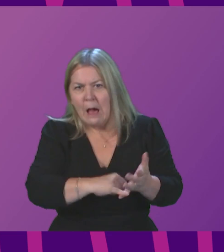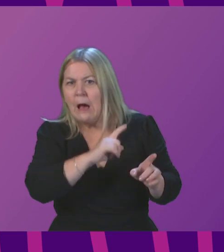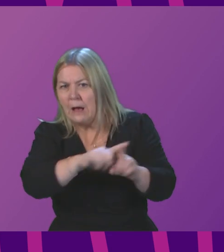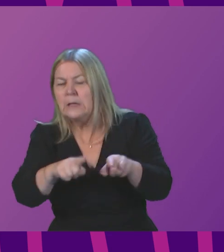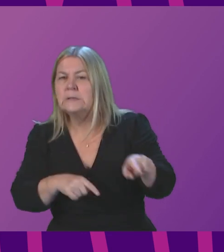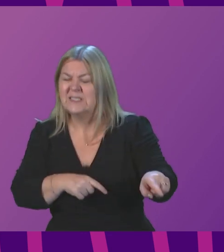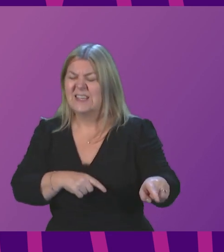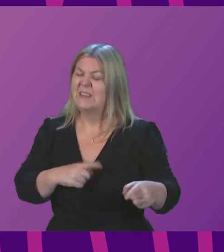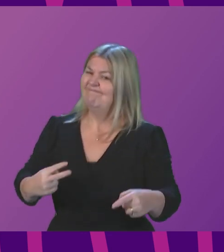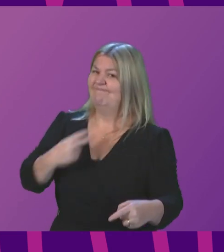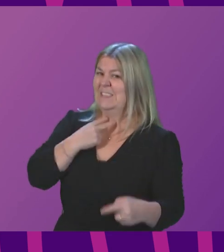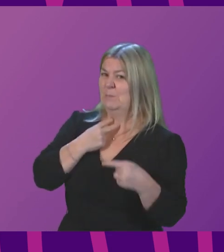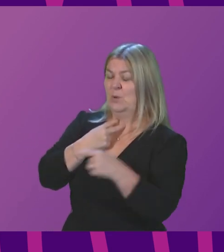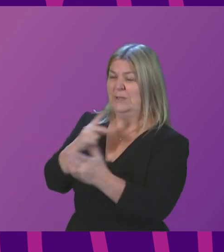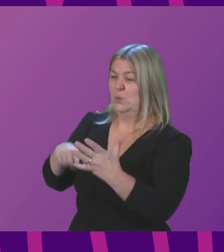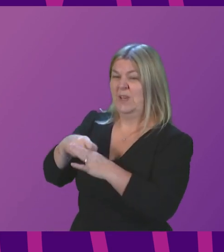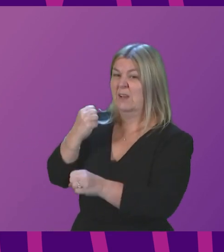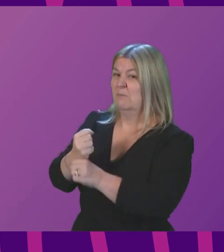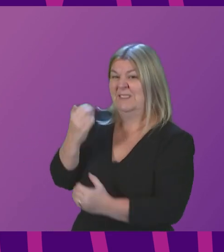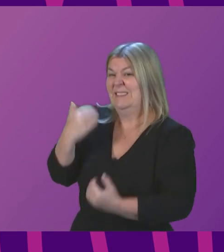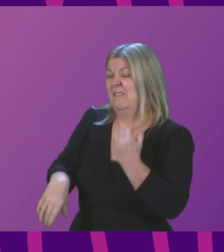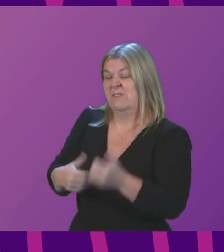from the United Kingdom Government to support low-income households in particular.